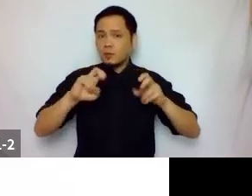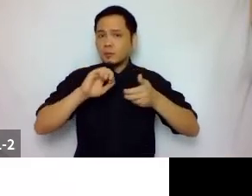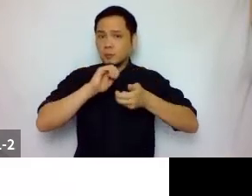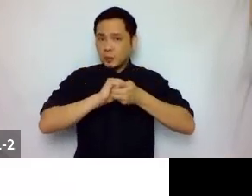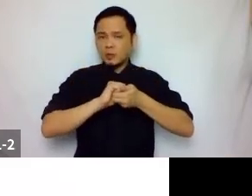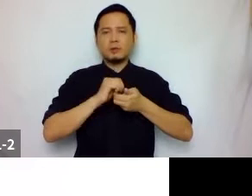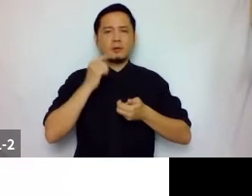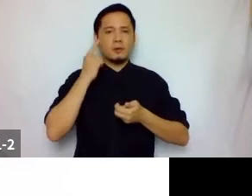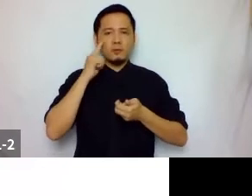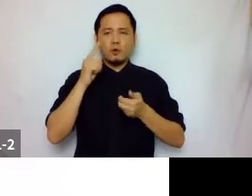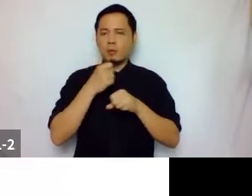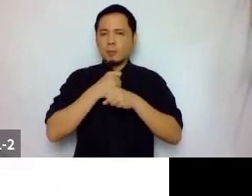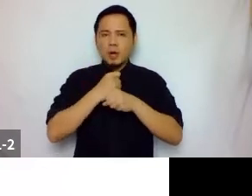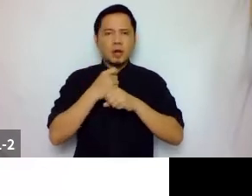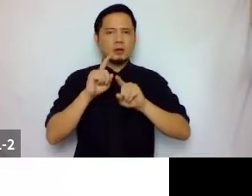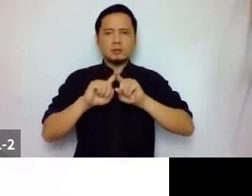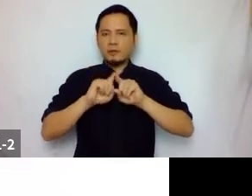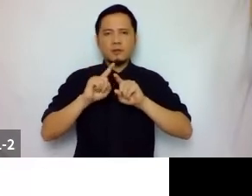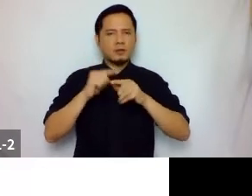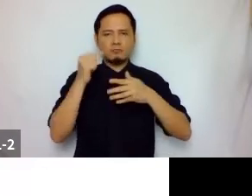All of them are volunteers.